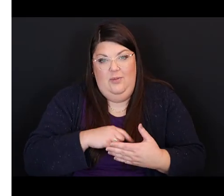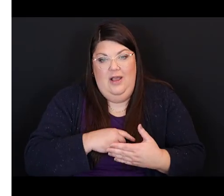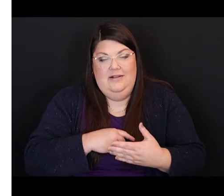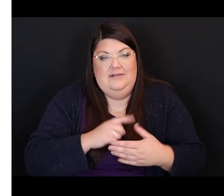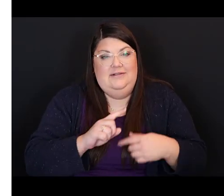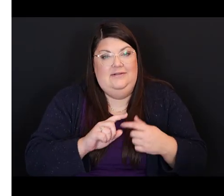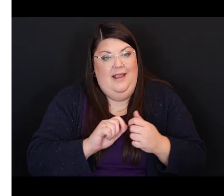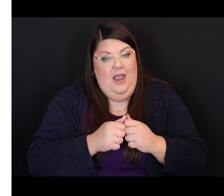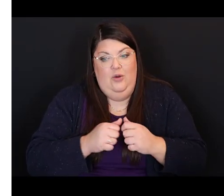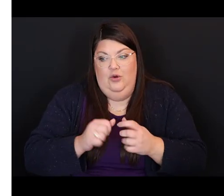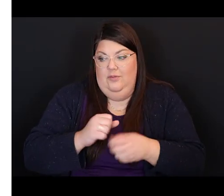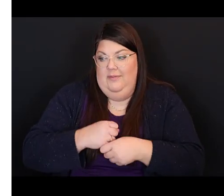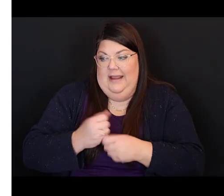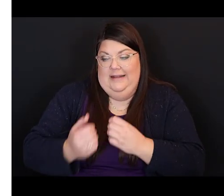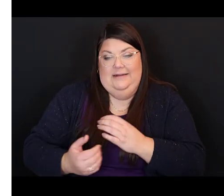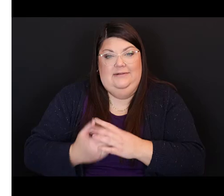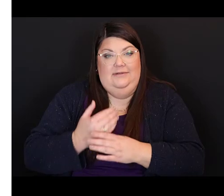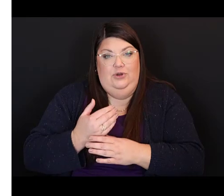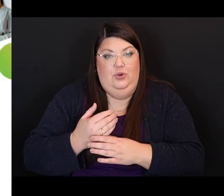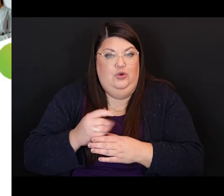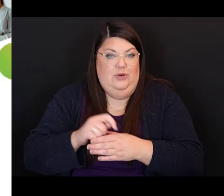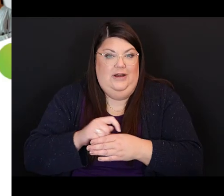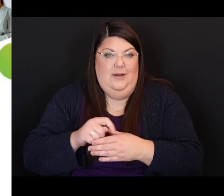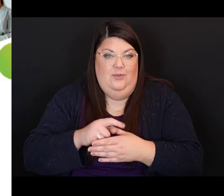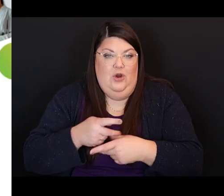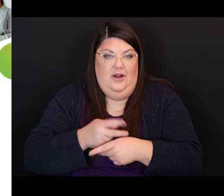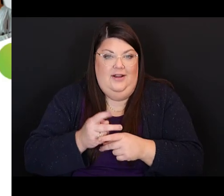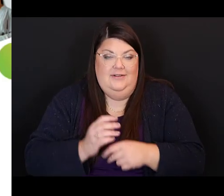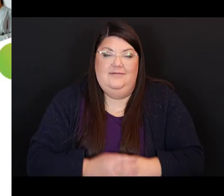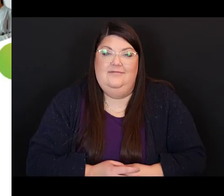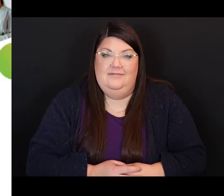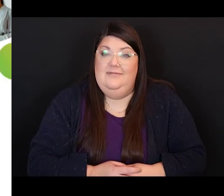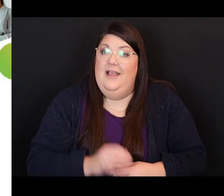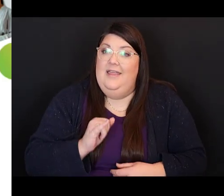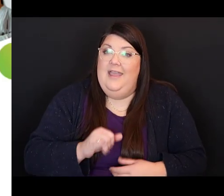about creating those next training products. [Heather] And that leads us to towards the